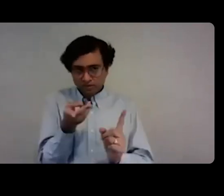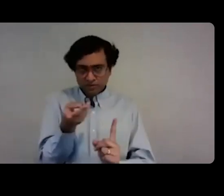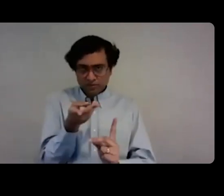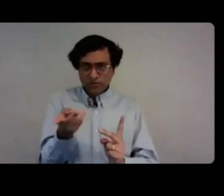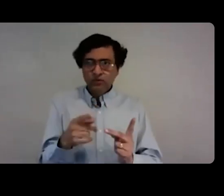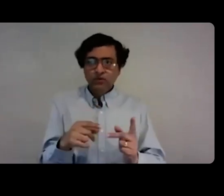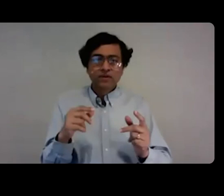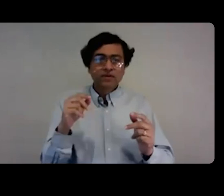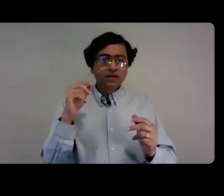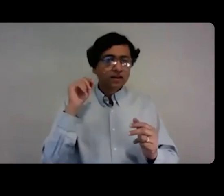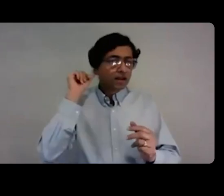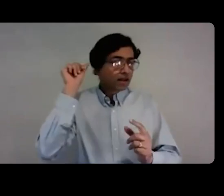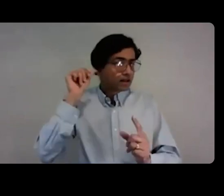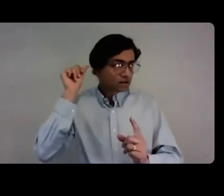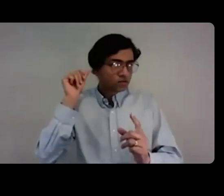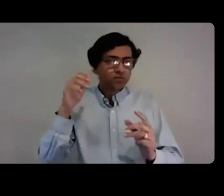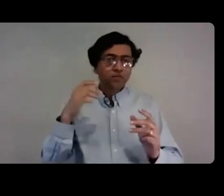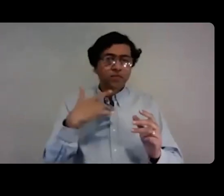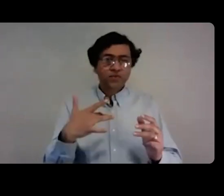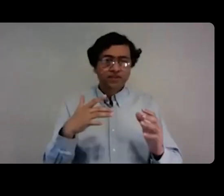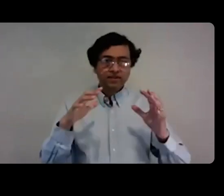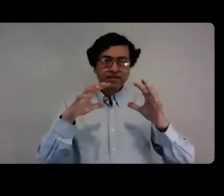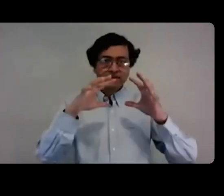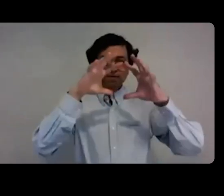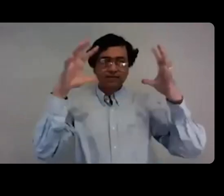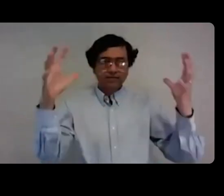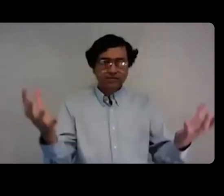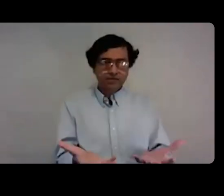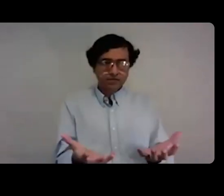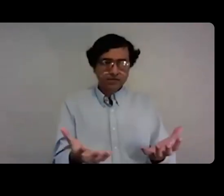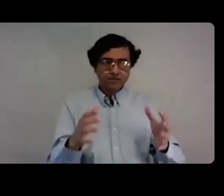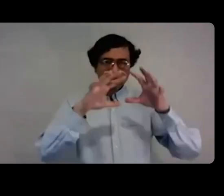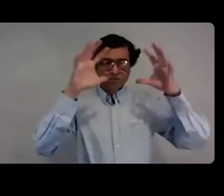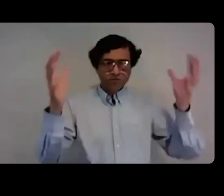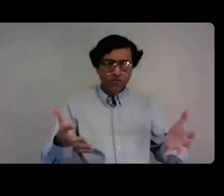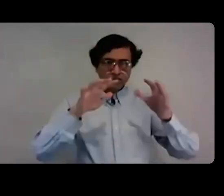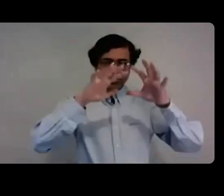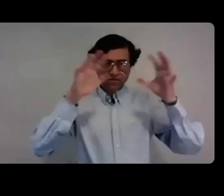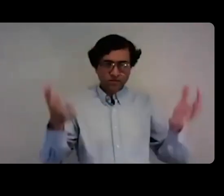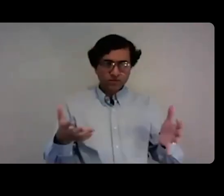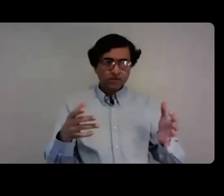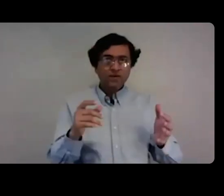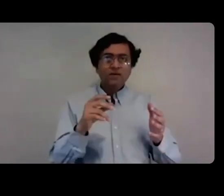So the visual field works quite differently to the oral field.